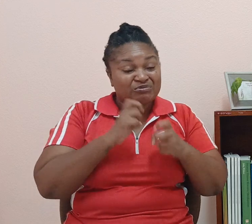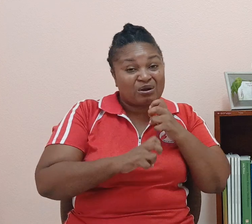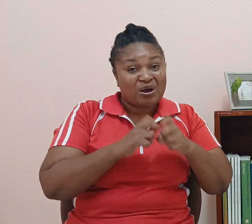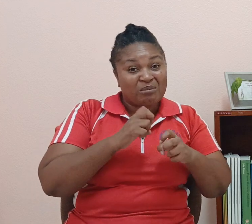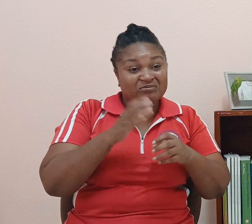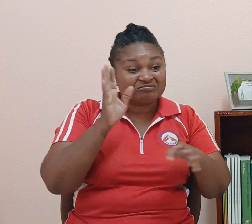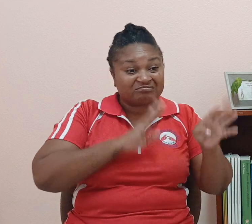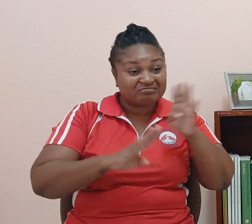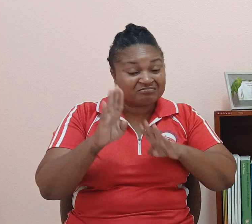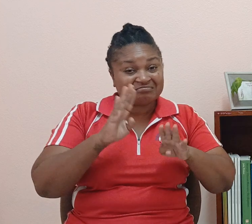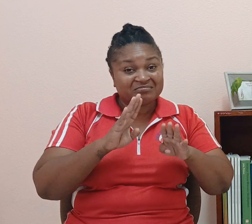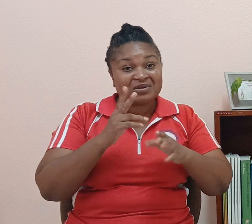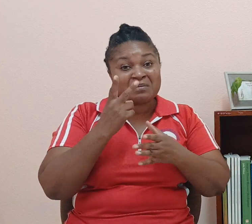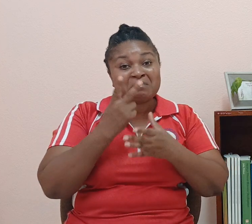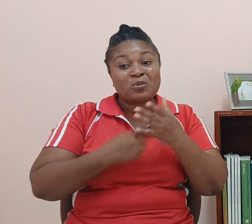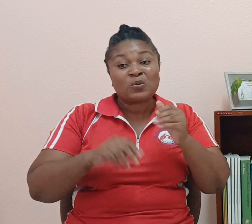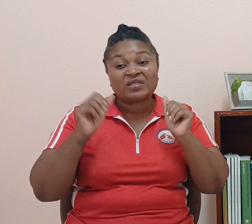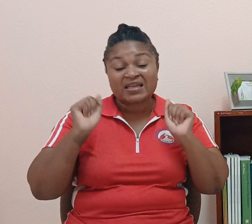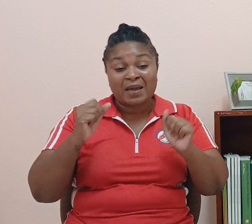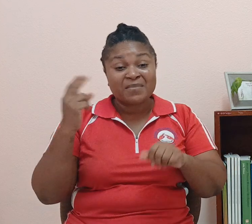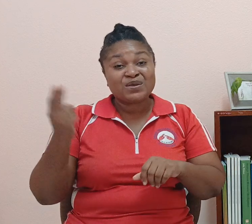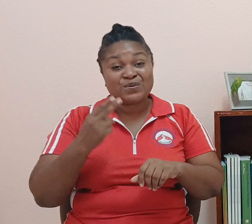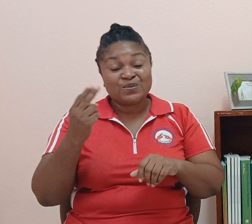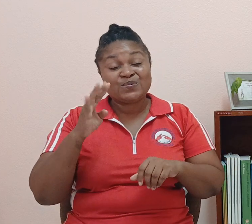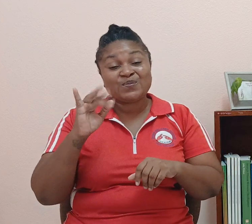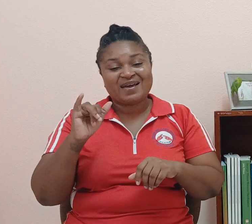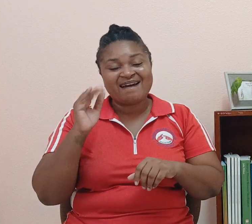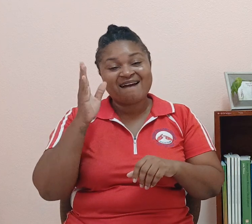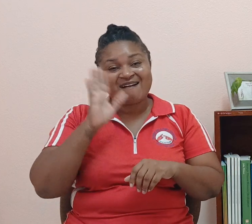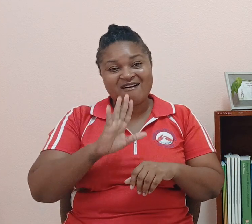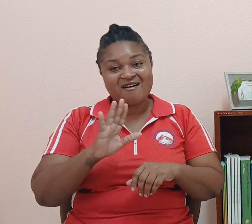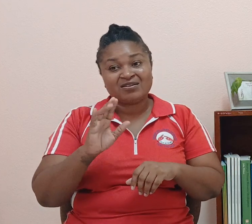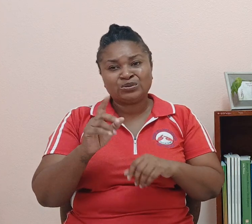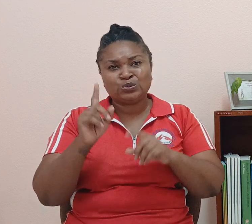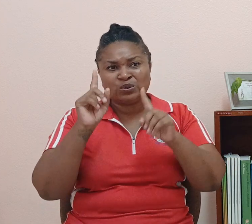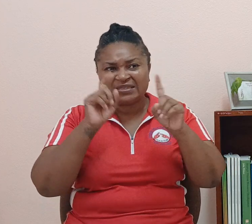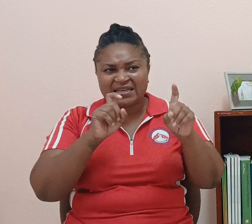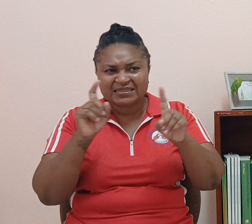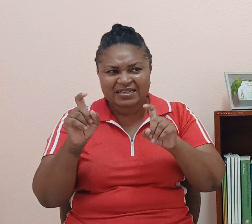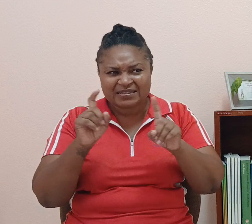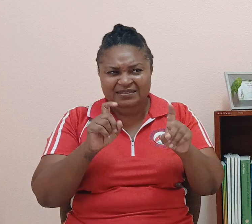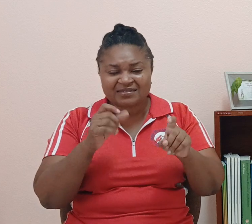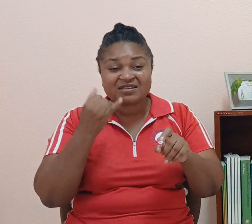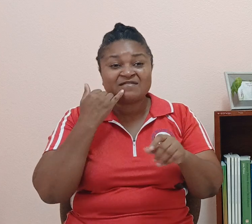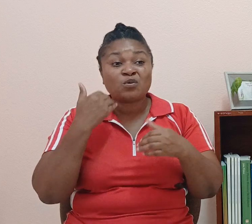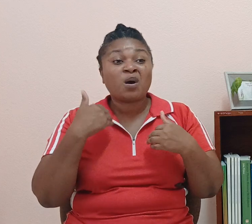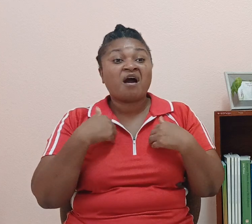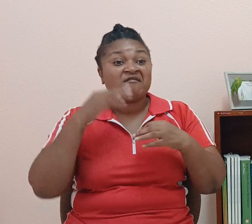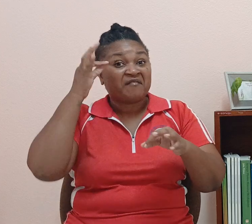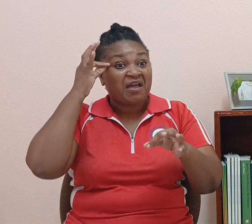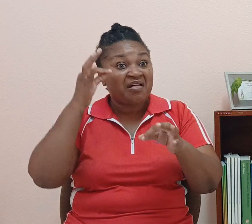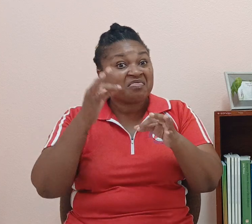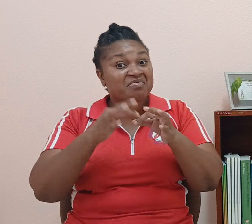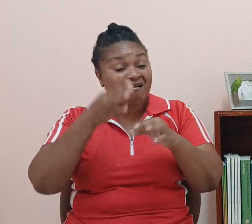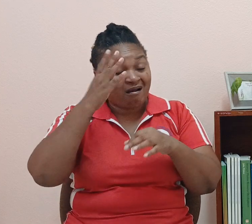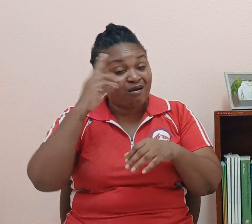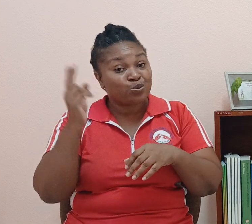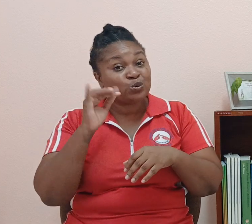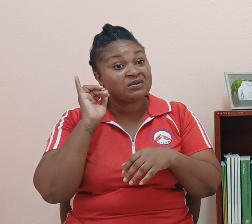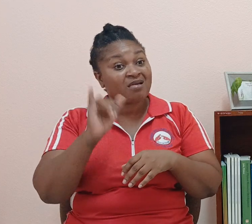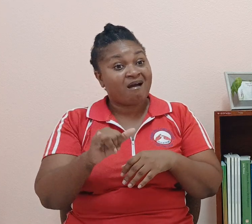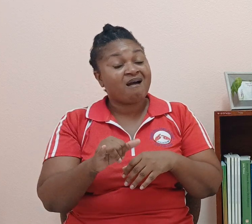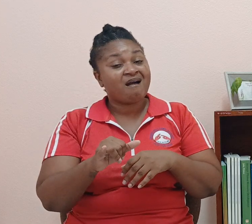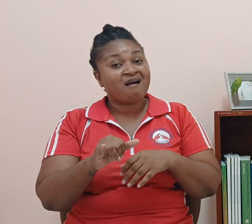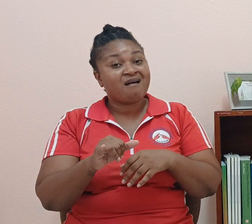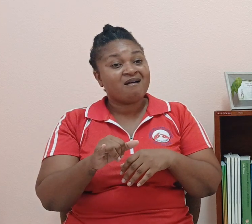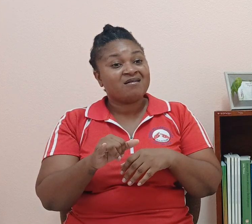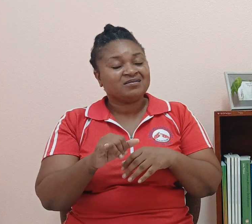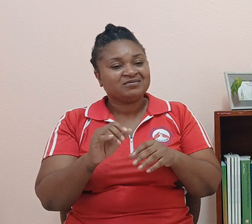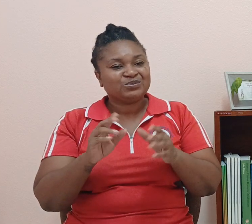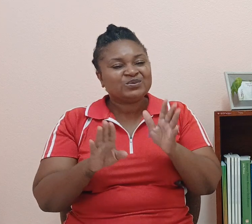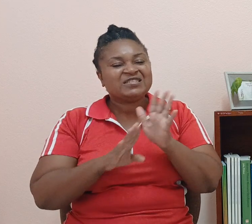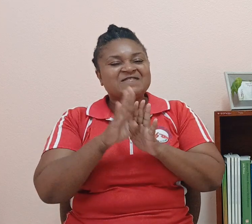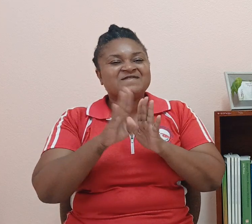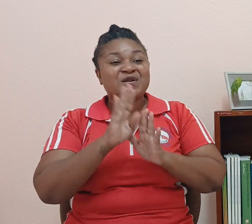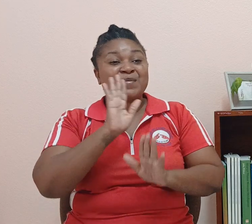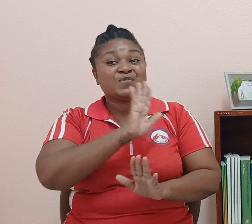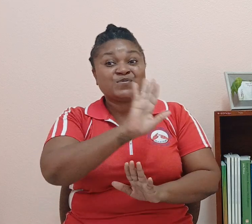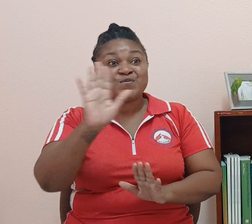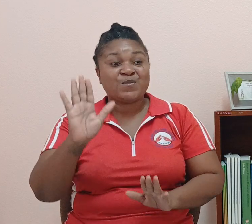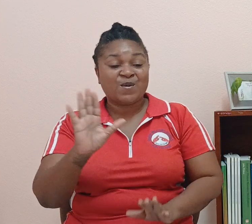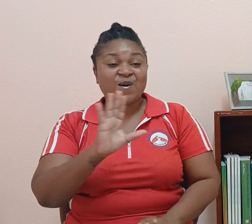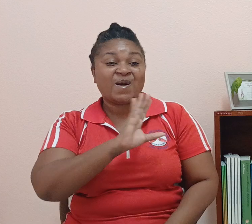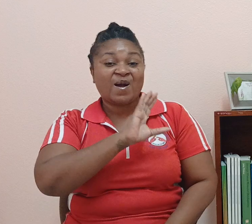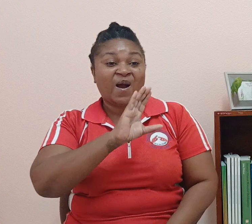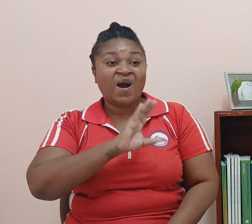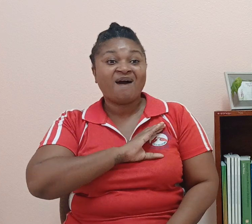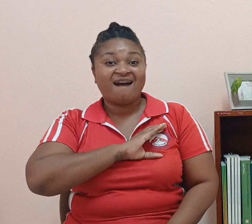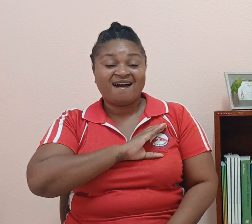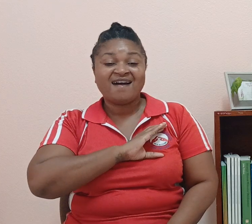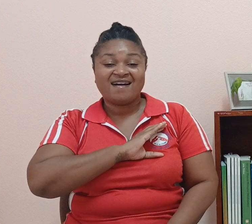can be used by God as a testing of our faith which can develop our character.